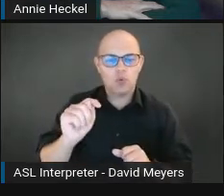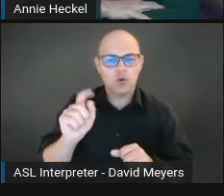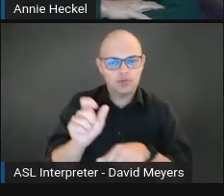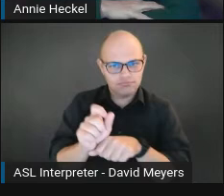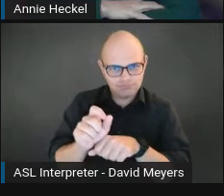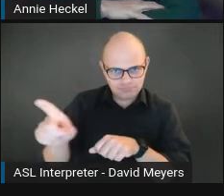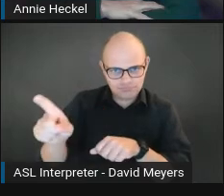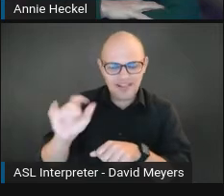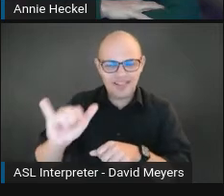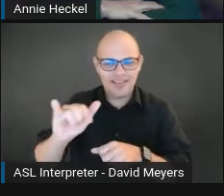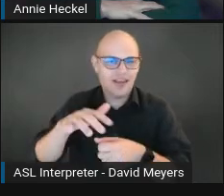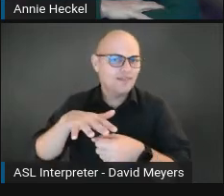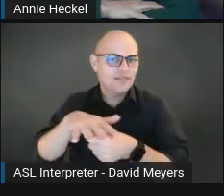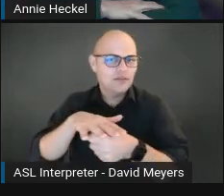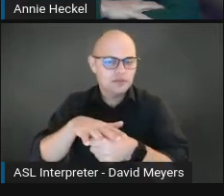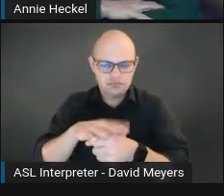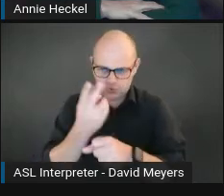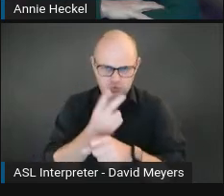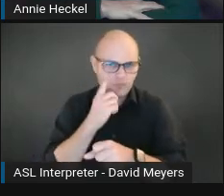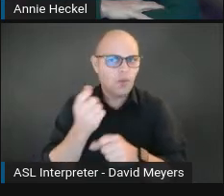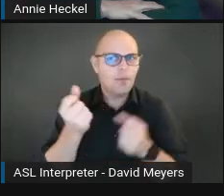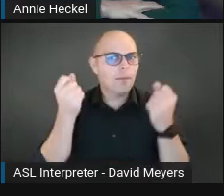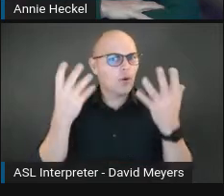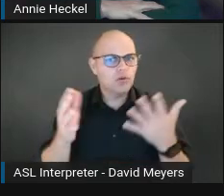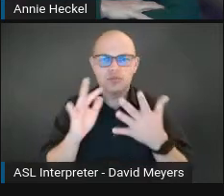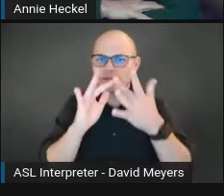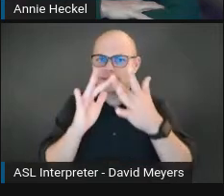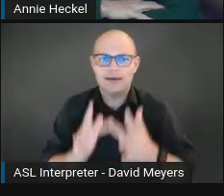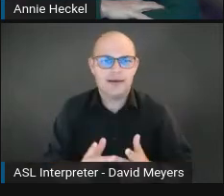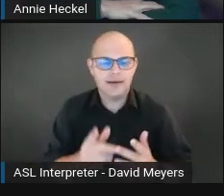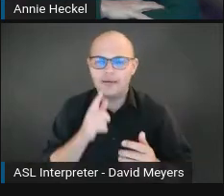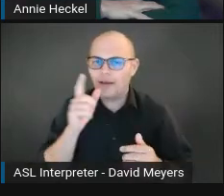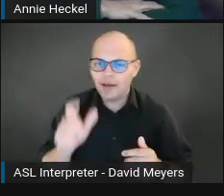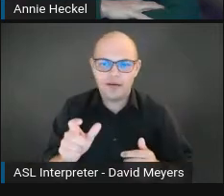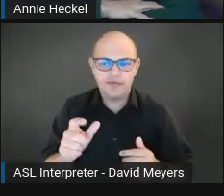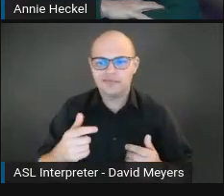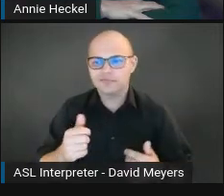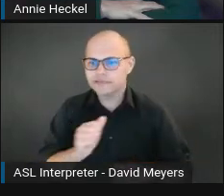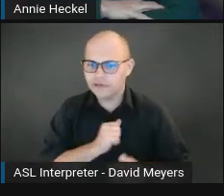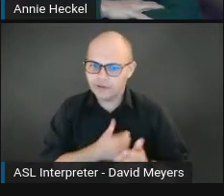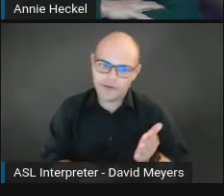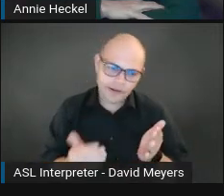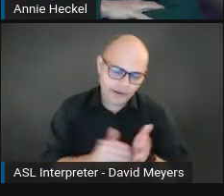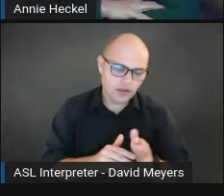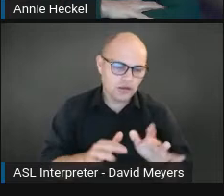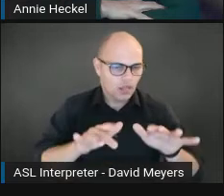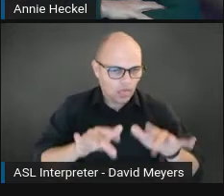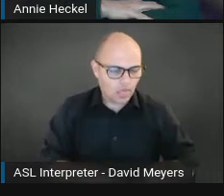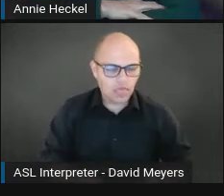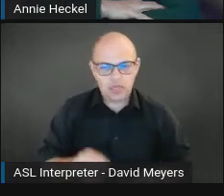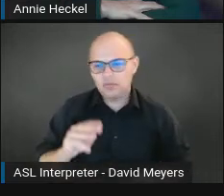They can be used on multiple sites without someone having to manually enter the stuff on all the sites.